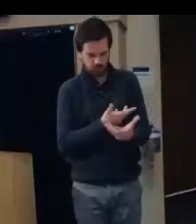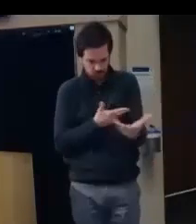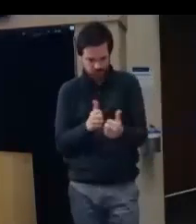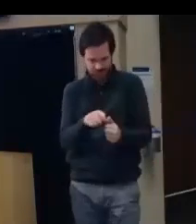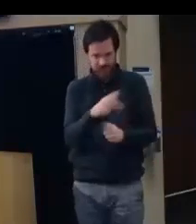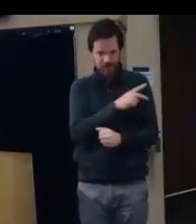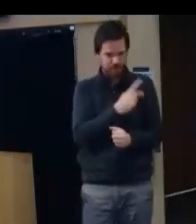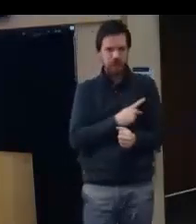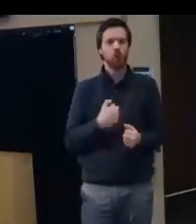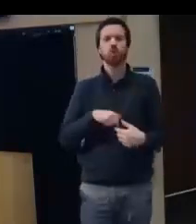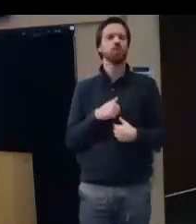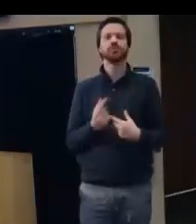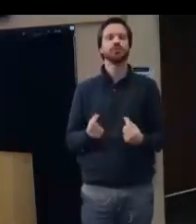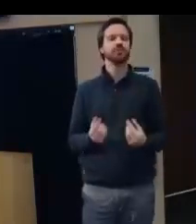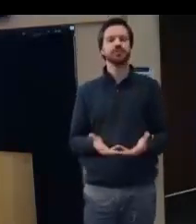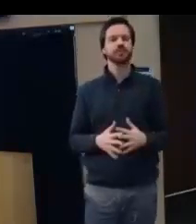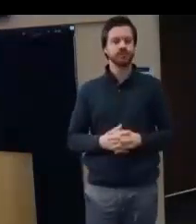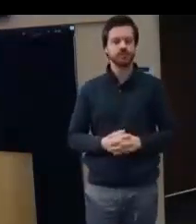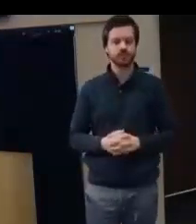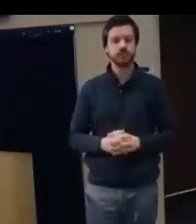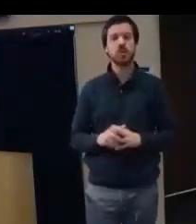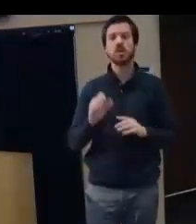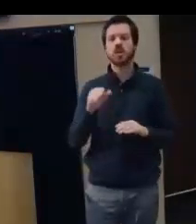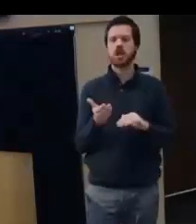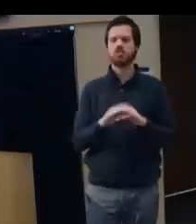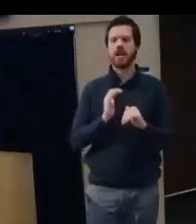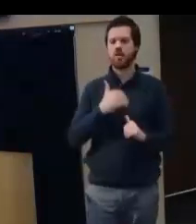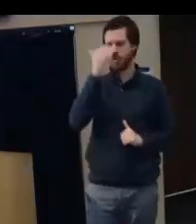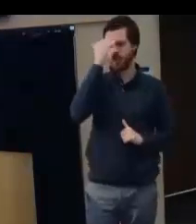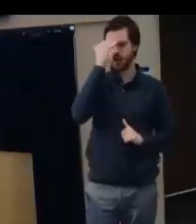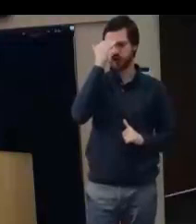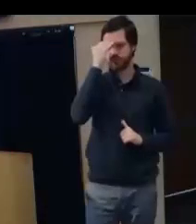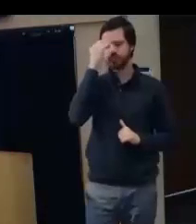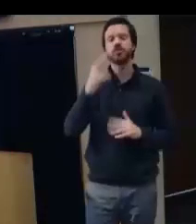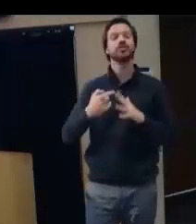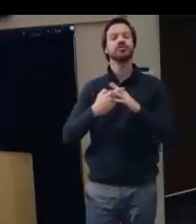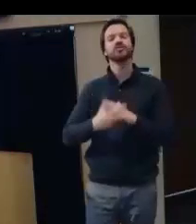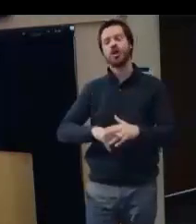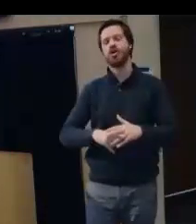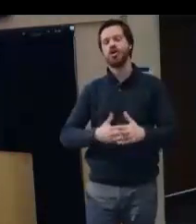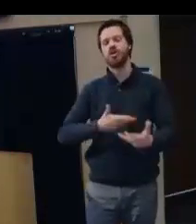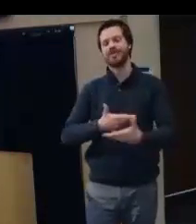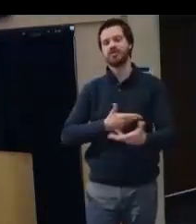so in clinical settings we can increase our awareness we can start the conversations um